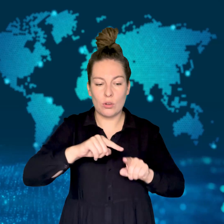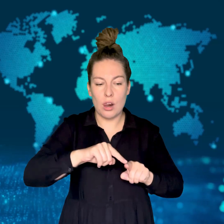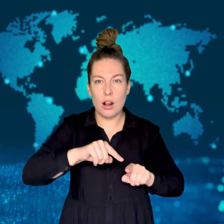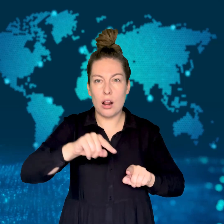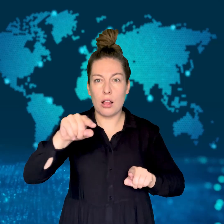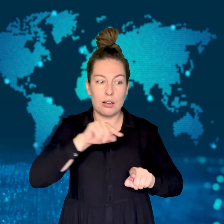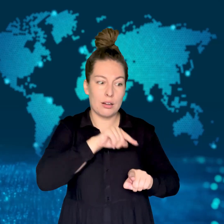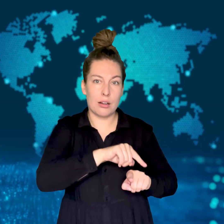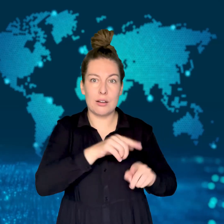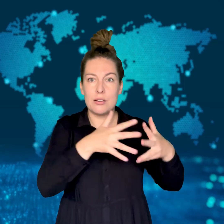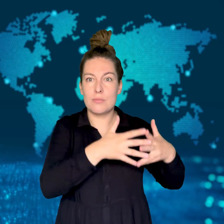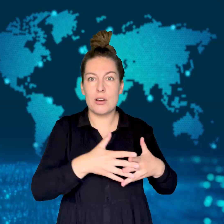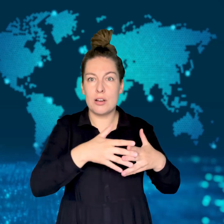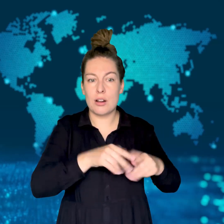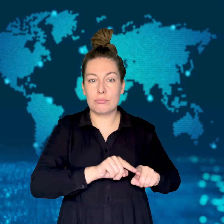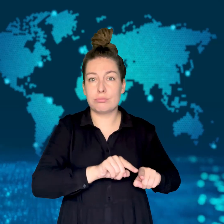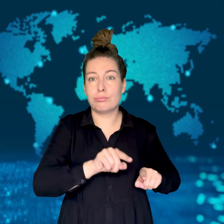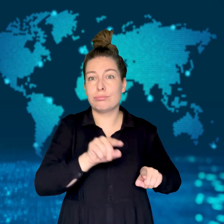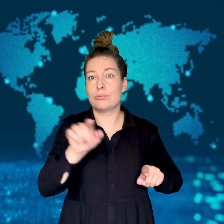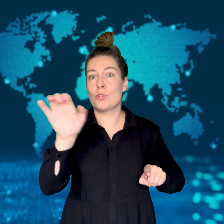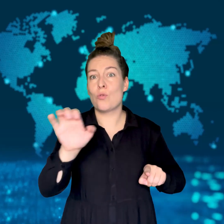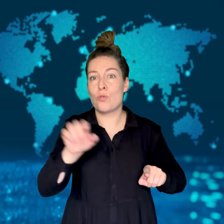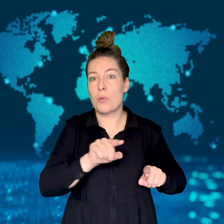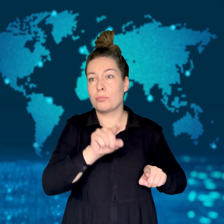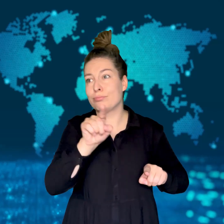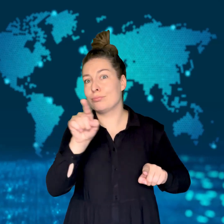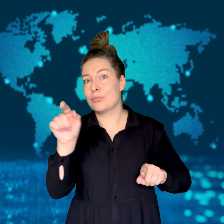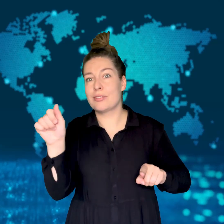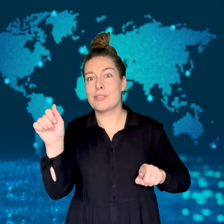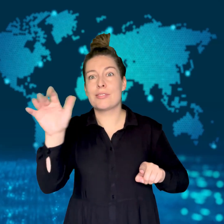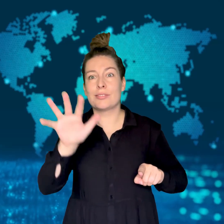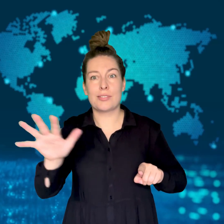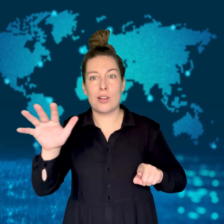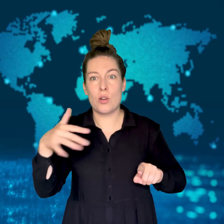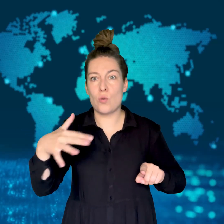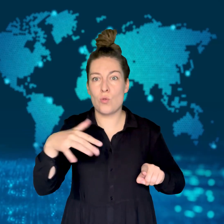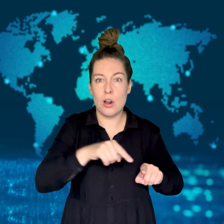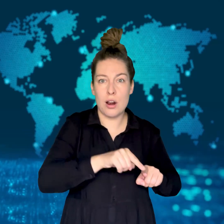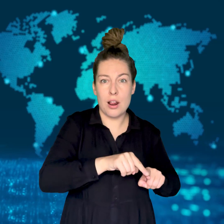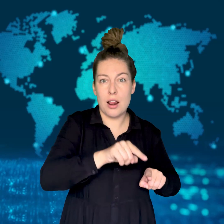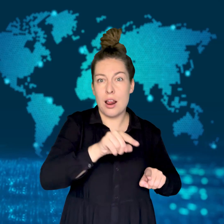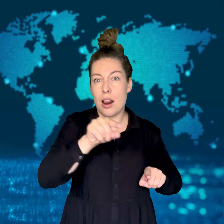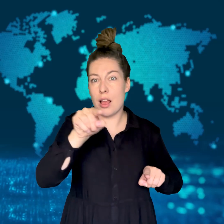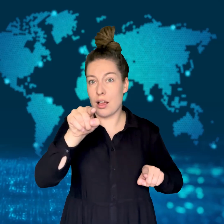in the ocean floor between the North American and Eurasian tectonic plates.